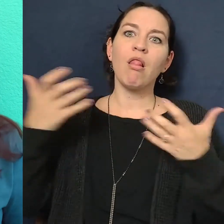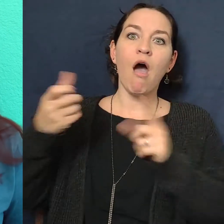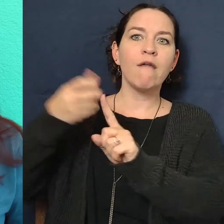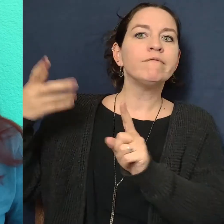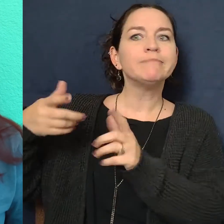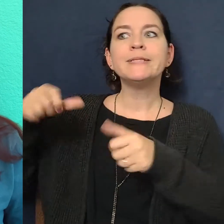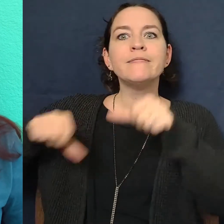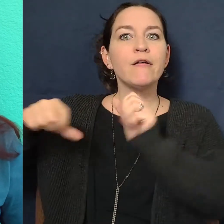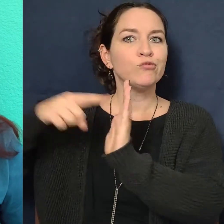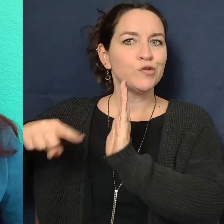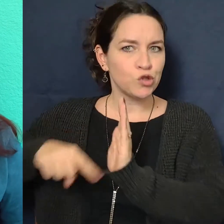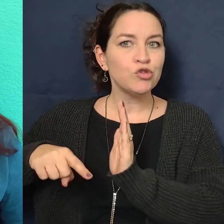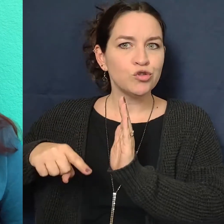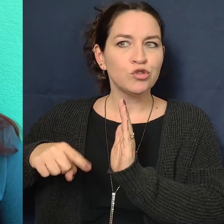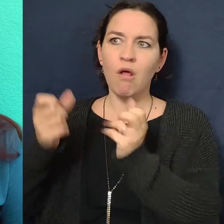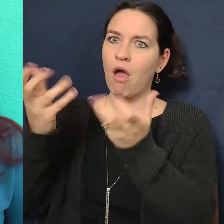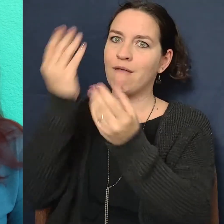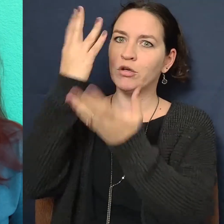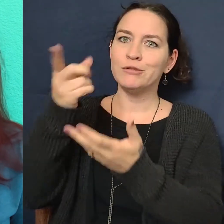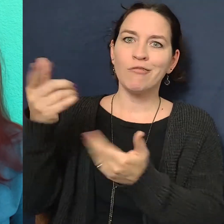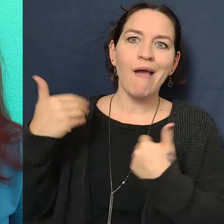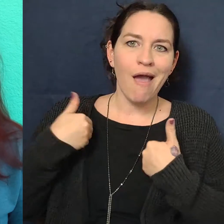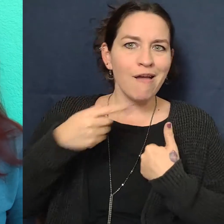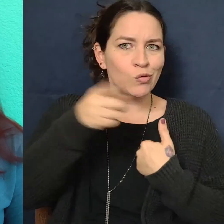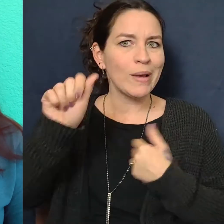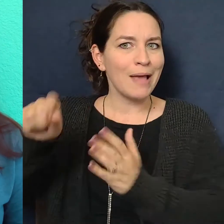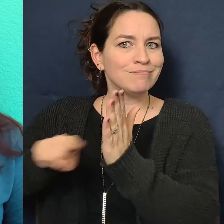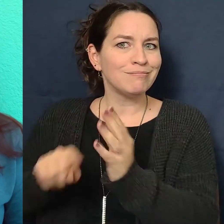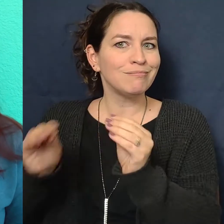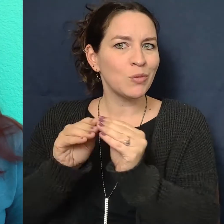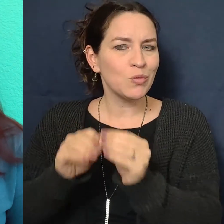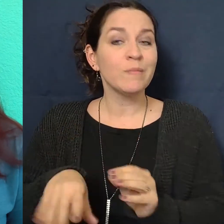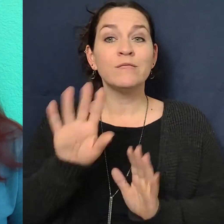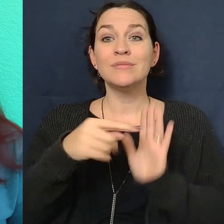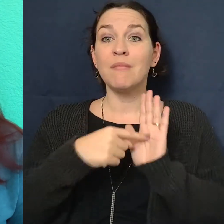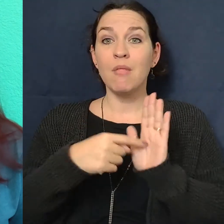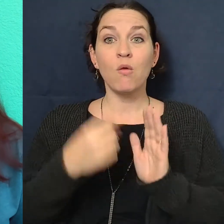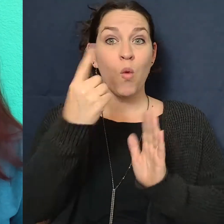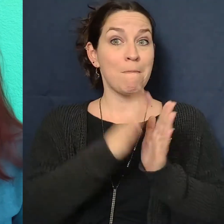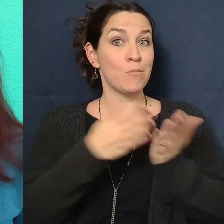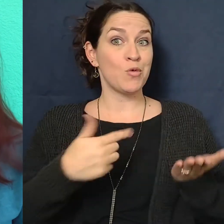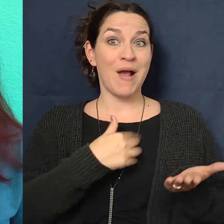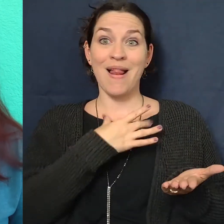of really cool information out there about it. Two of the books that I like best are, "Please Understand Me II" by Kiersey, which has